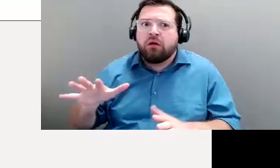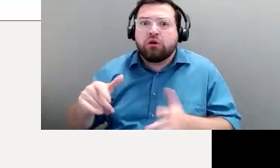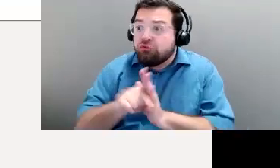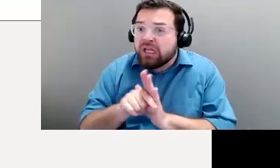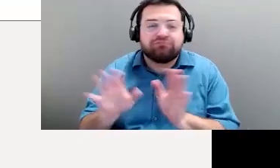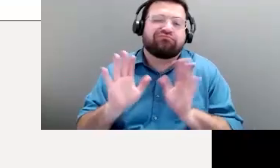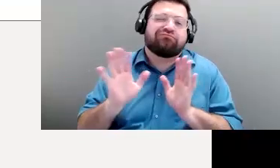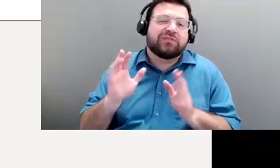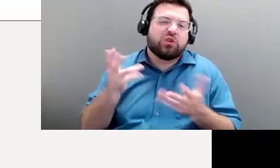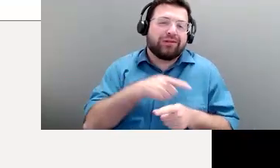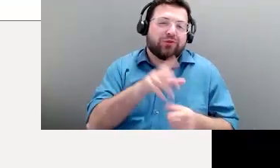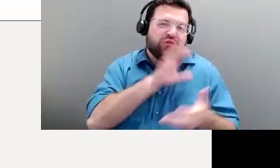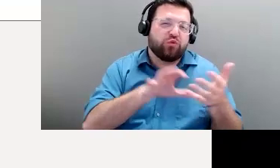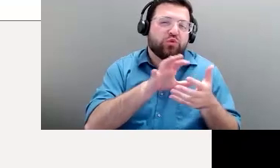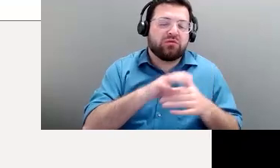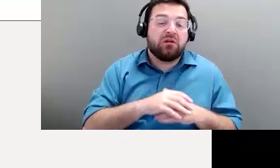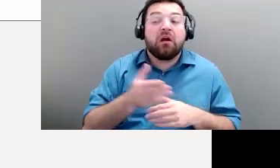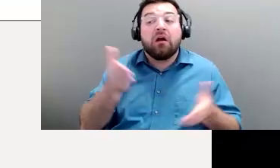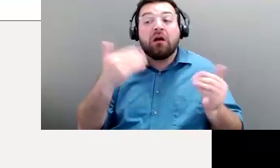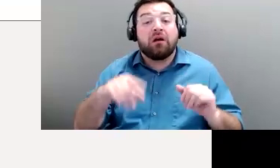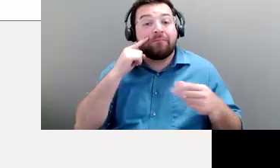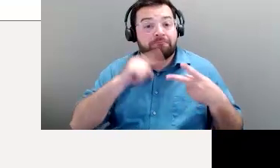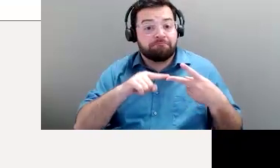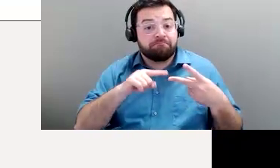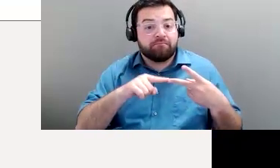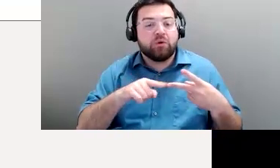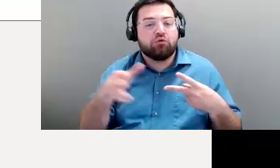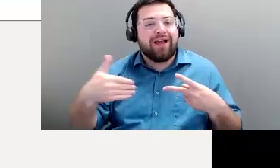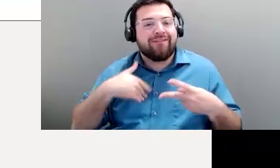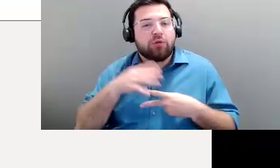For ungraded survey, you do have the option to make the responses anonymous.